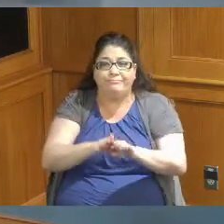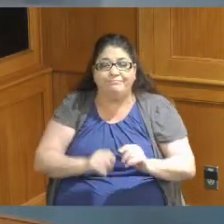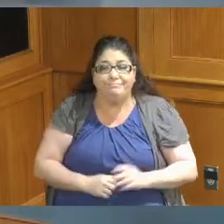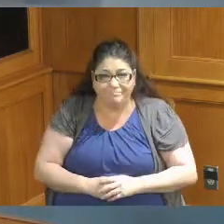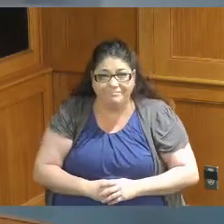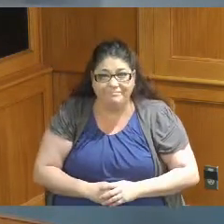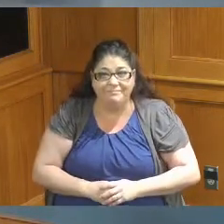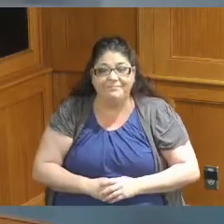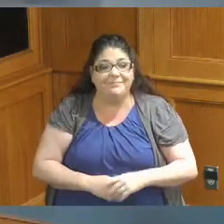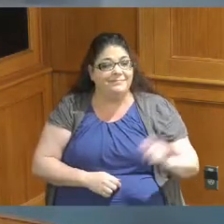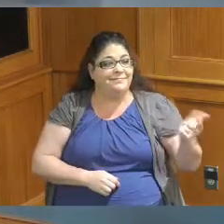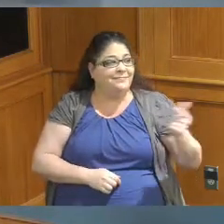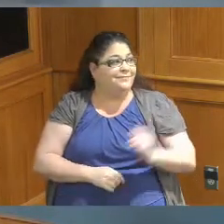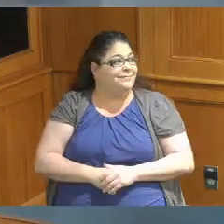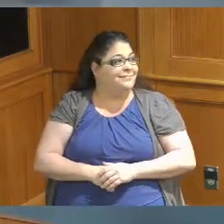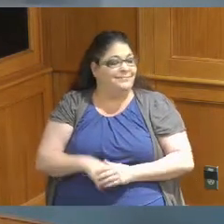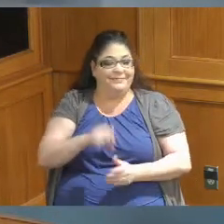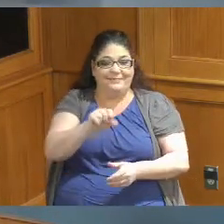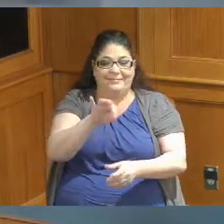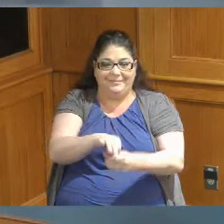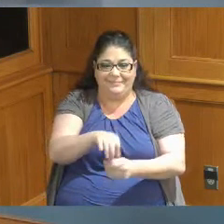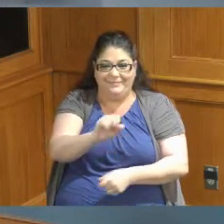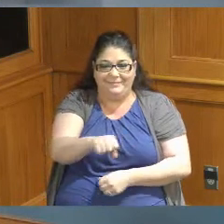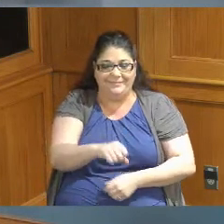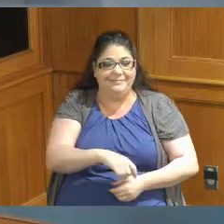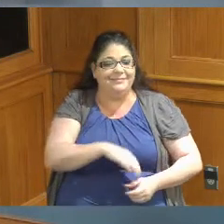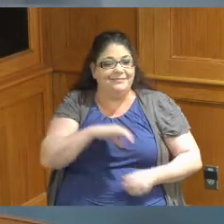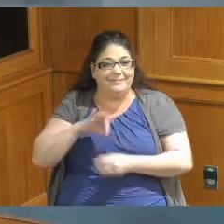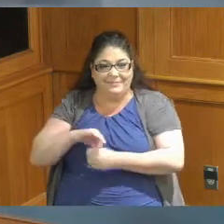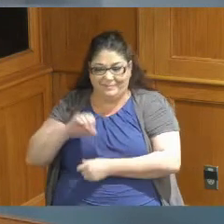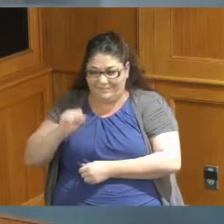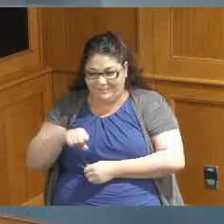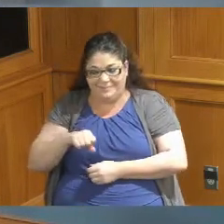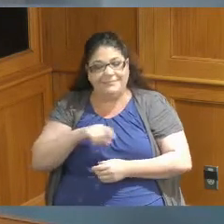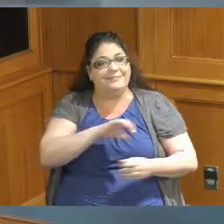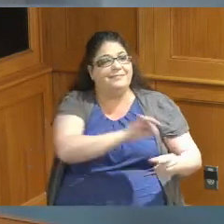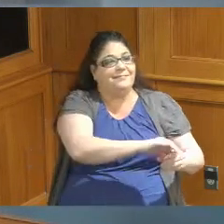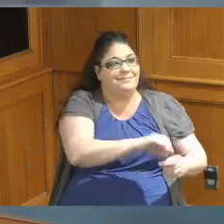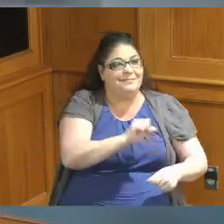Commissioner Reece yes Commissioner Driehaus yes Commissioner Summerow Dumas yes